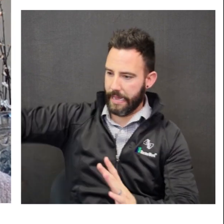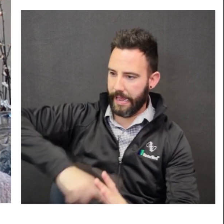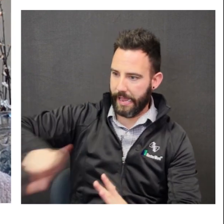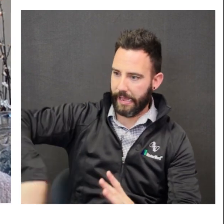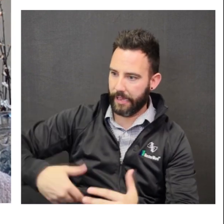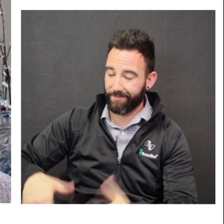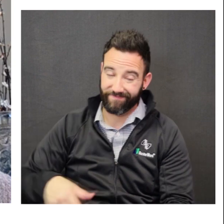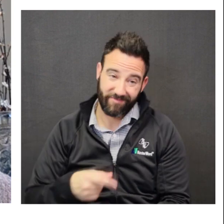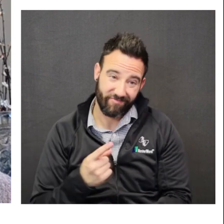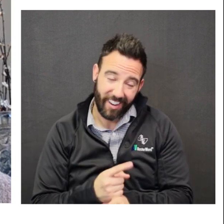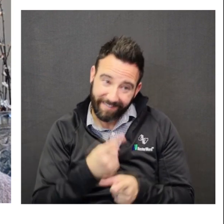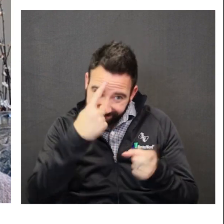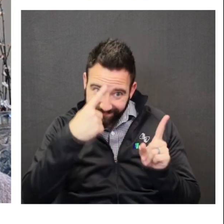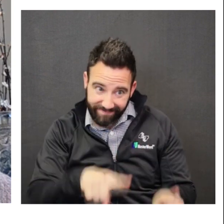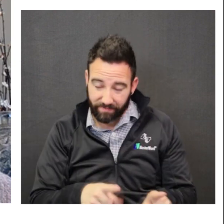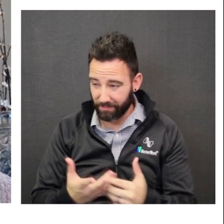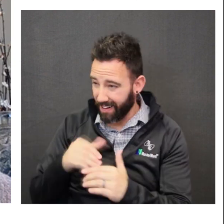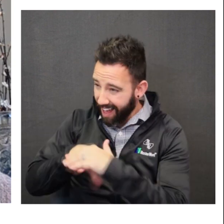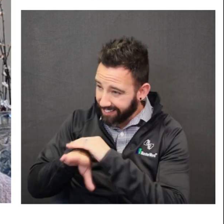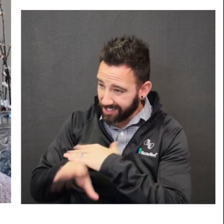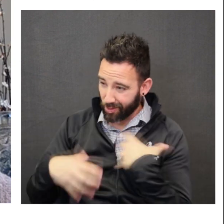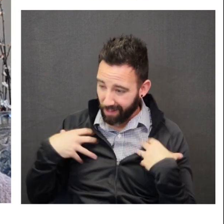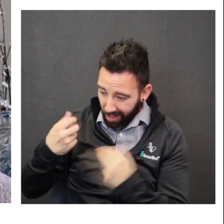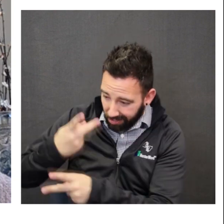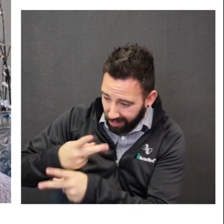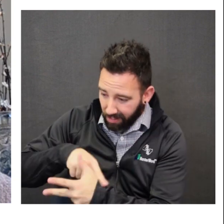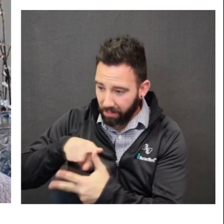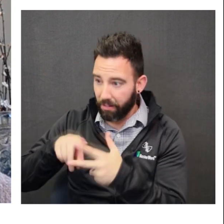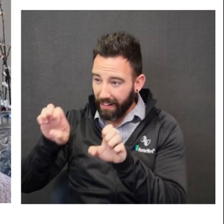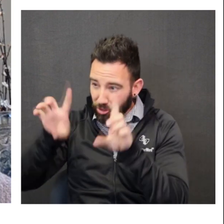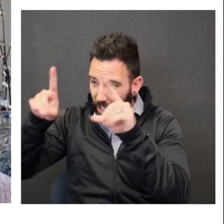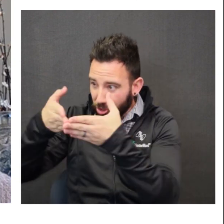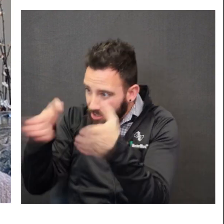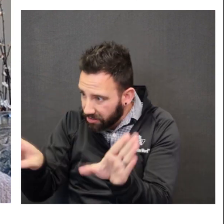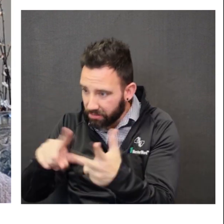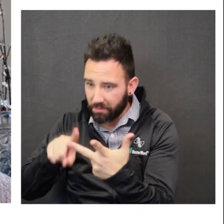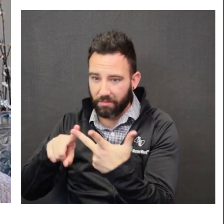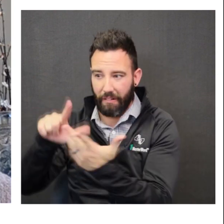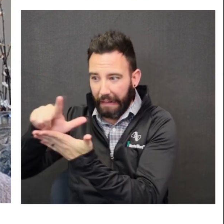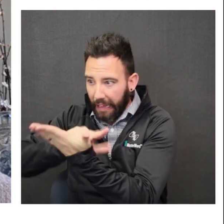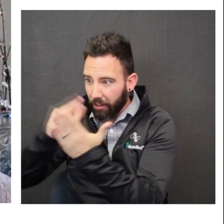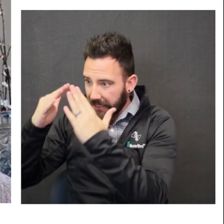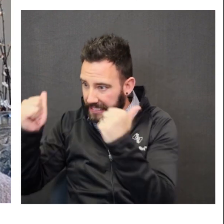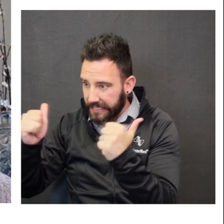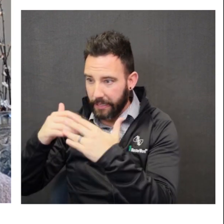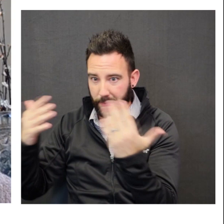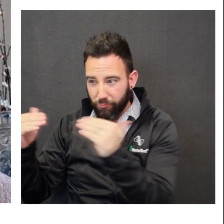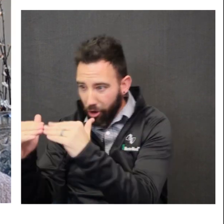communities, you know, ah, just healthcare education, legal system, and justice.